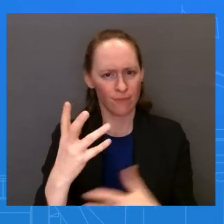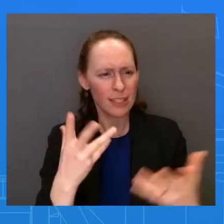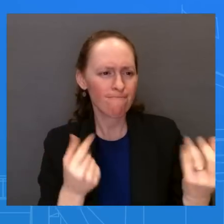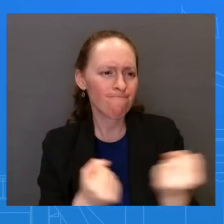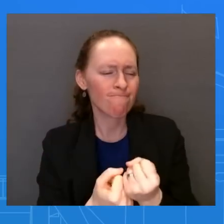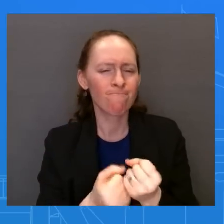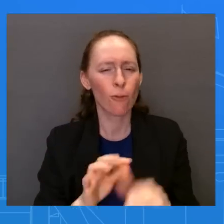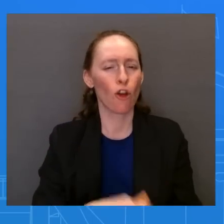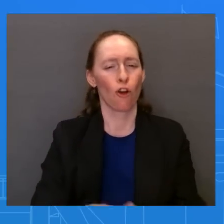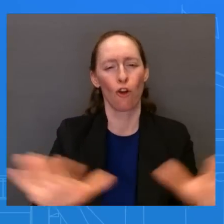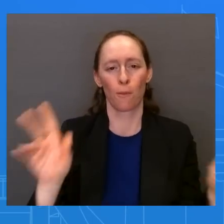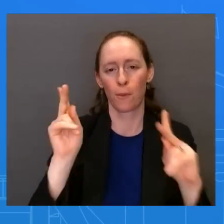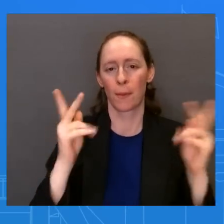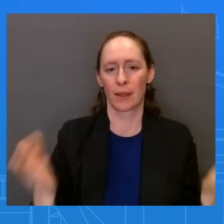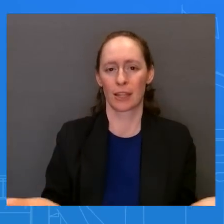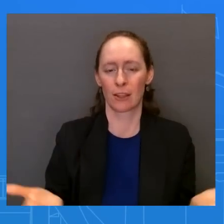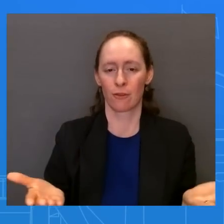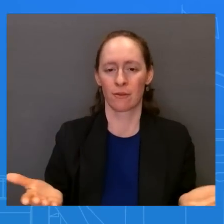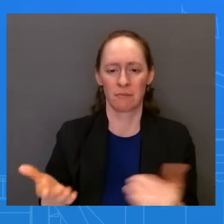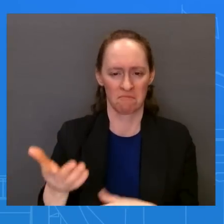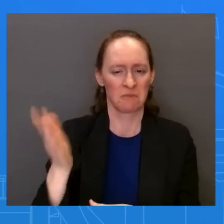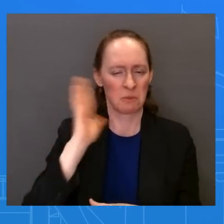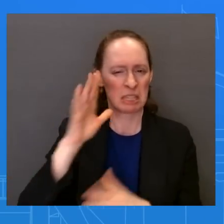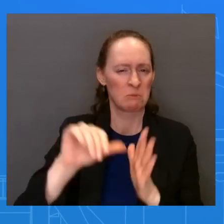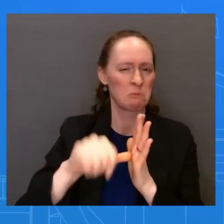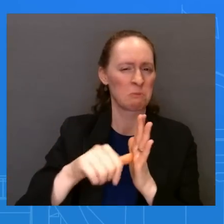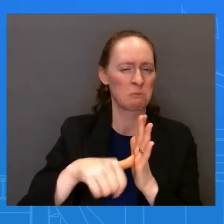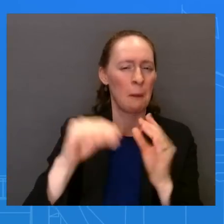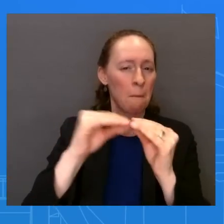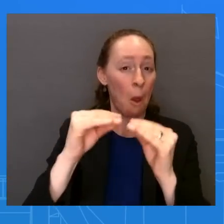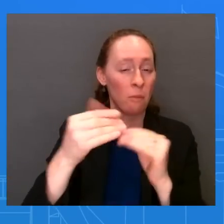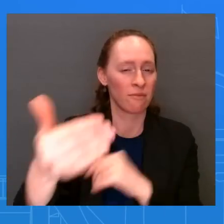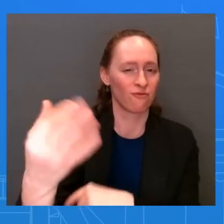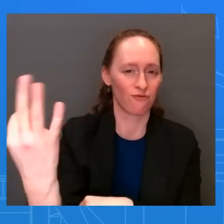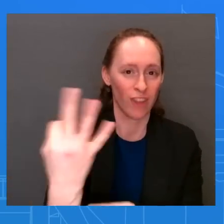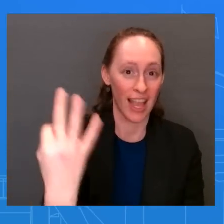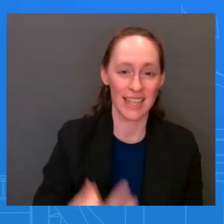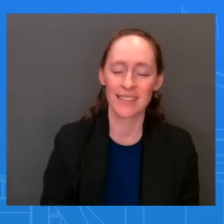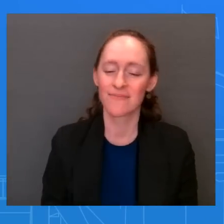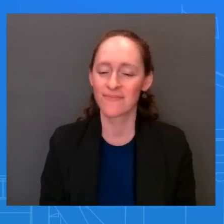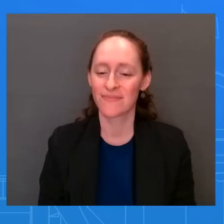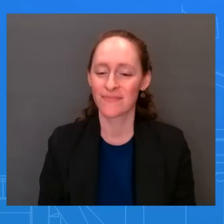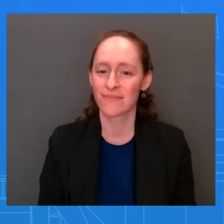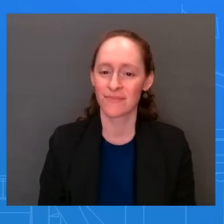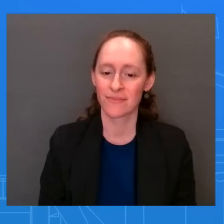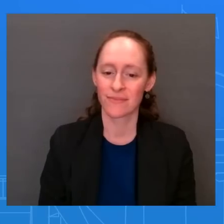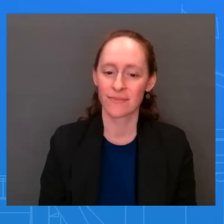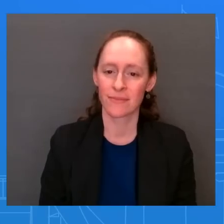But don't have -- don't want to get beyond that. Hariana, way in the back. I'm going to go way in the back.